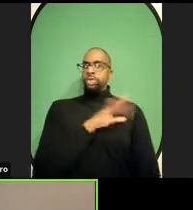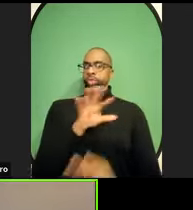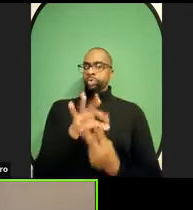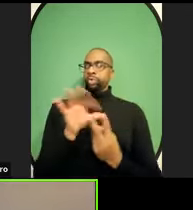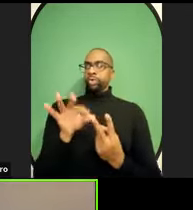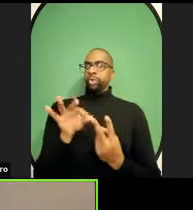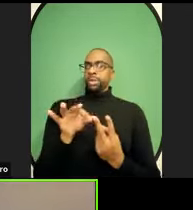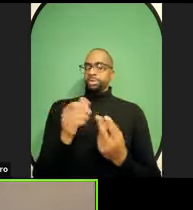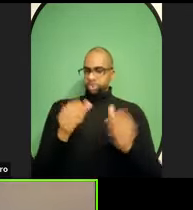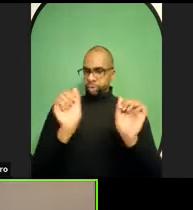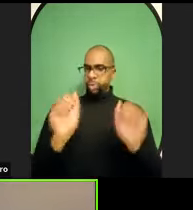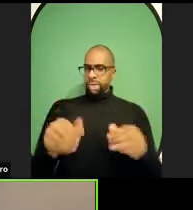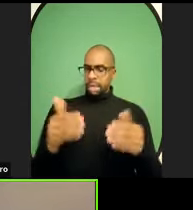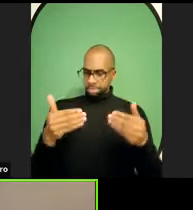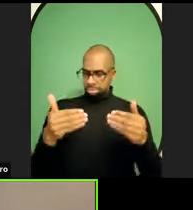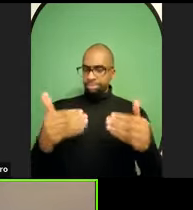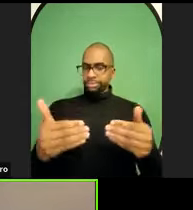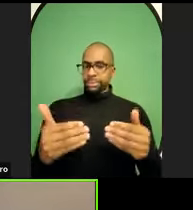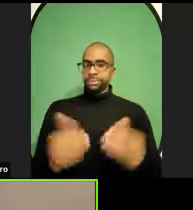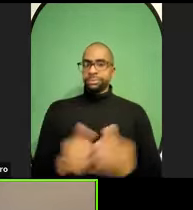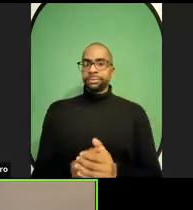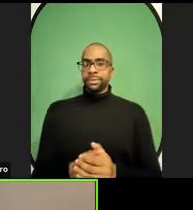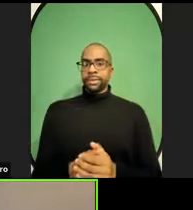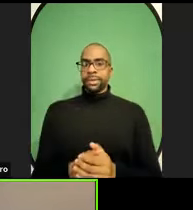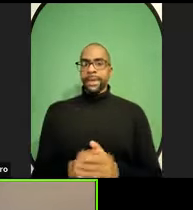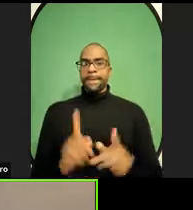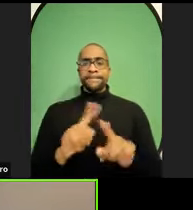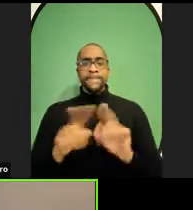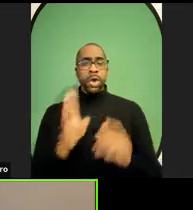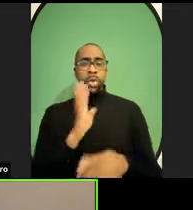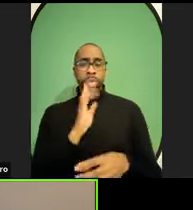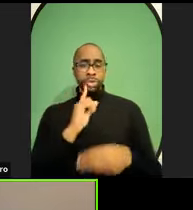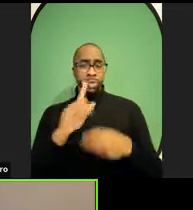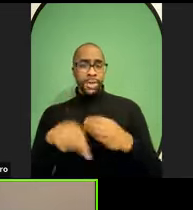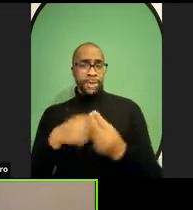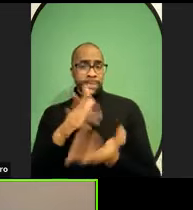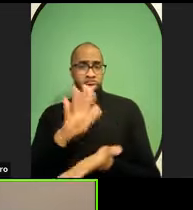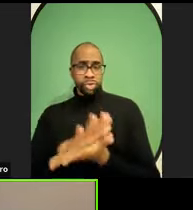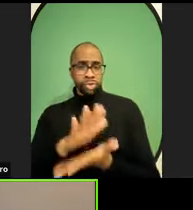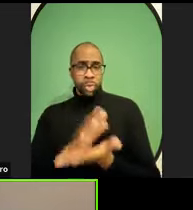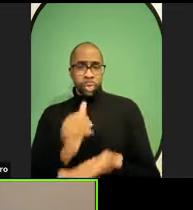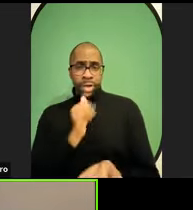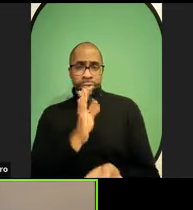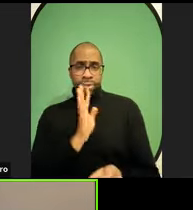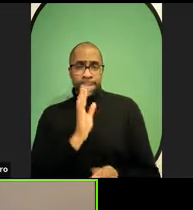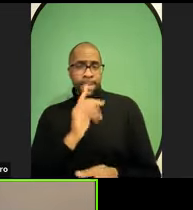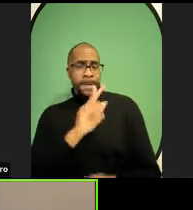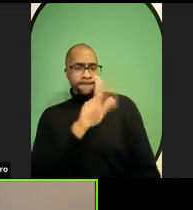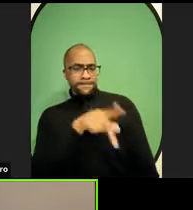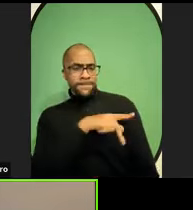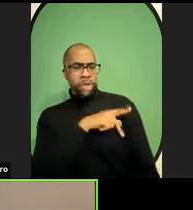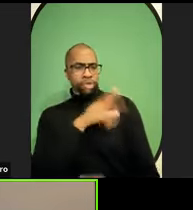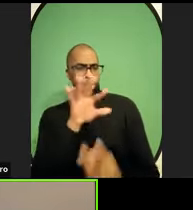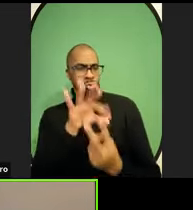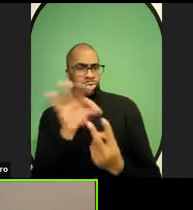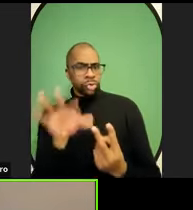vaccinated is a personal choice that vaccinated is a personal choice that one should be able to make. about their personal life. But when we're talking about school